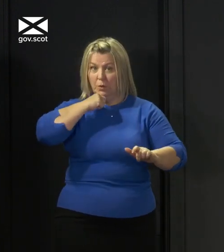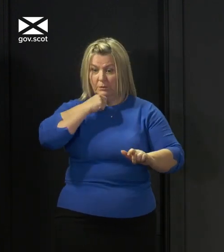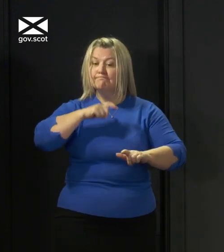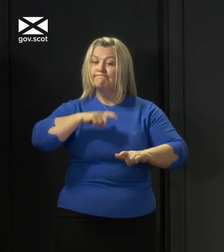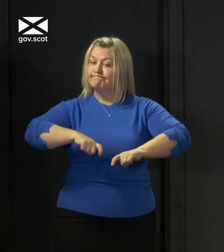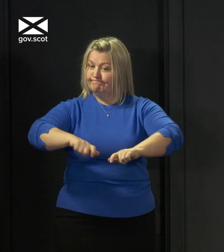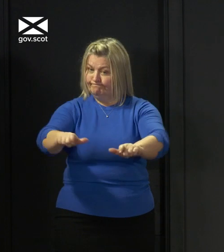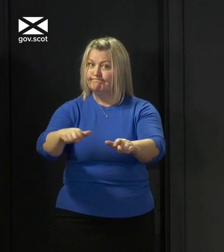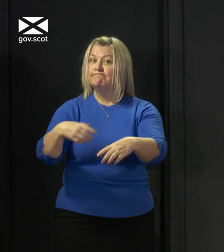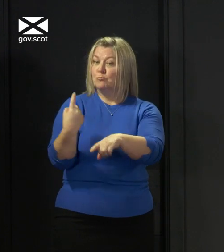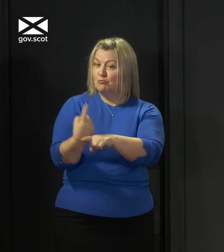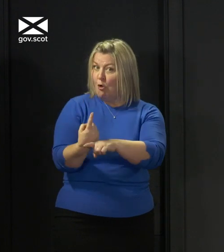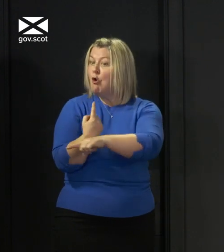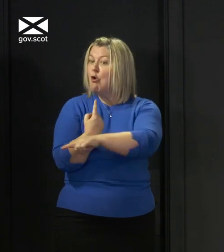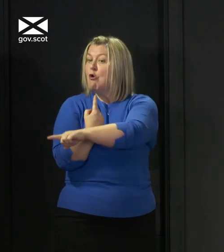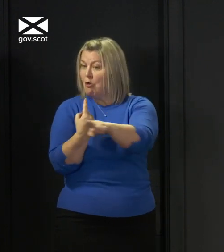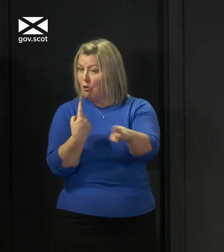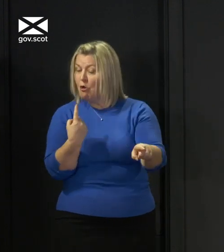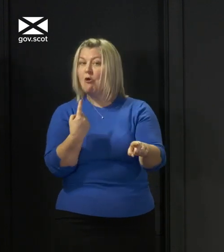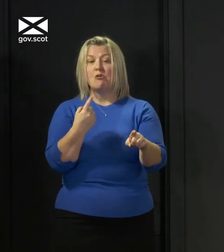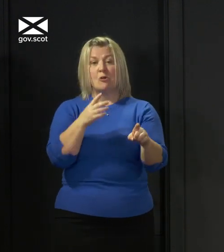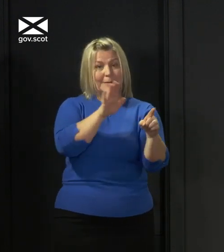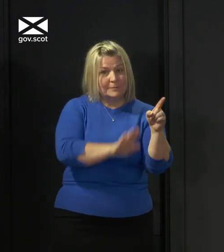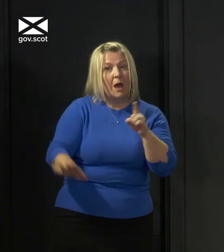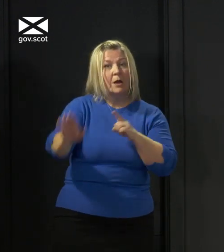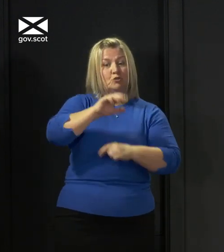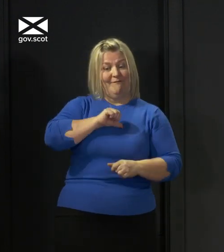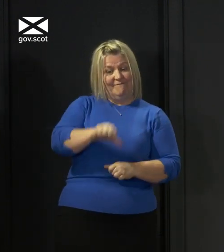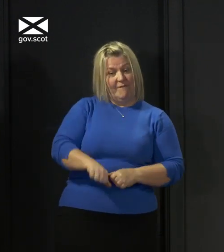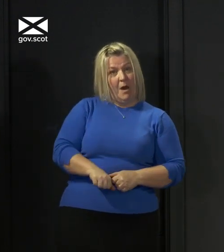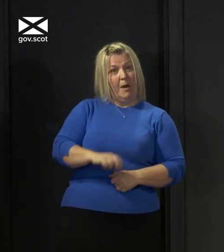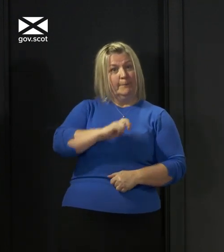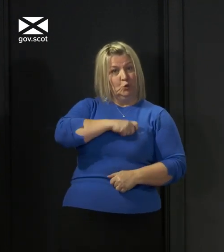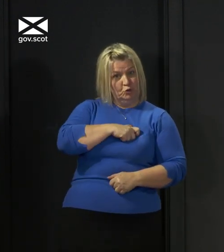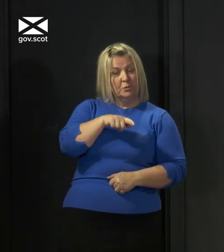talk to whether it's the National farming Union particular sectors and